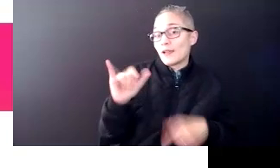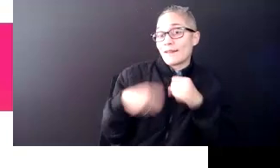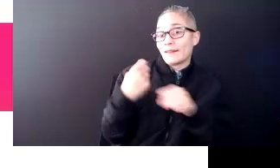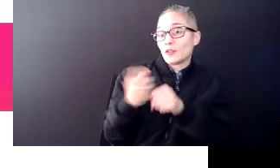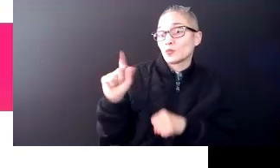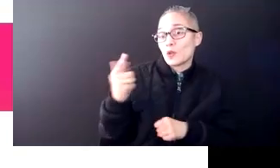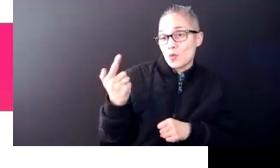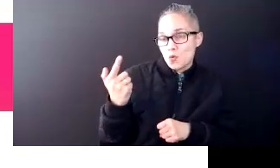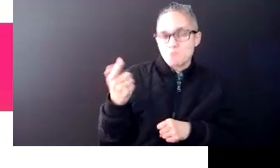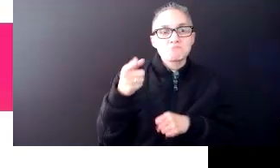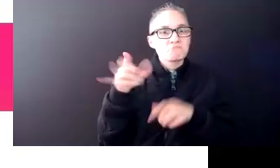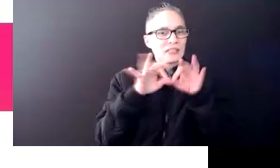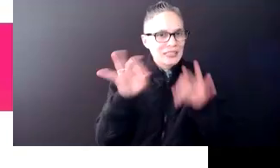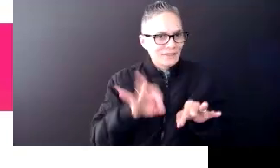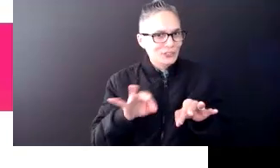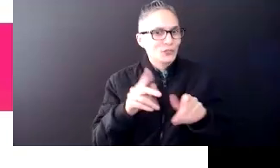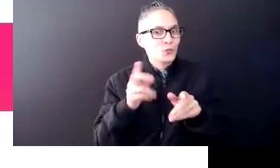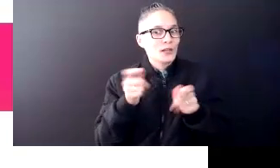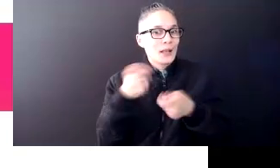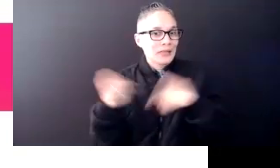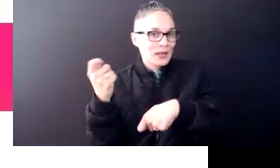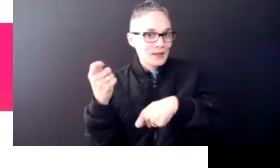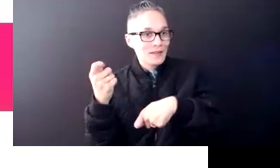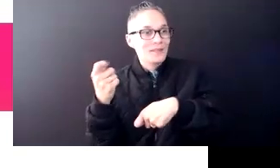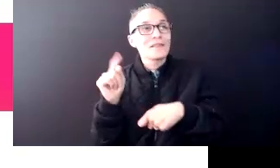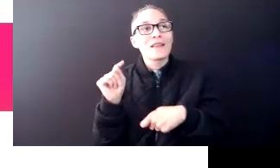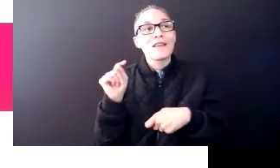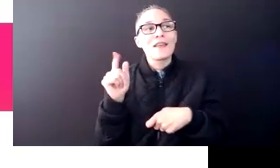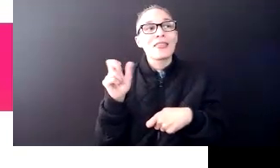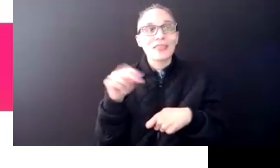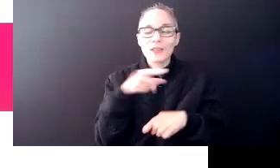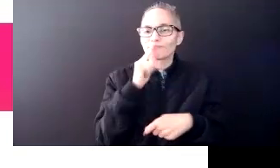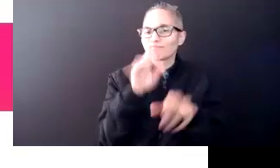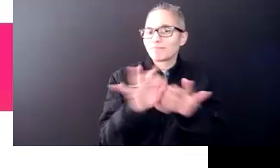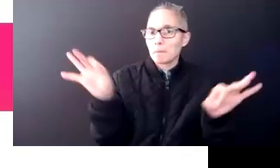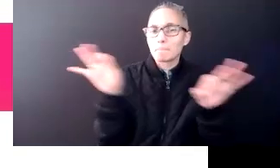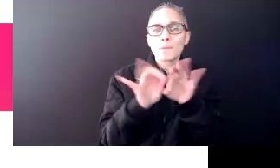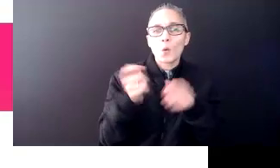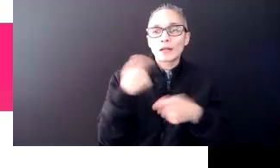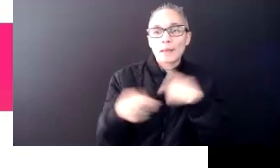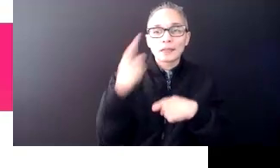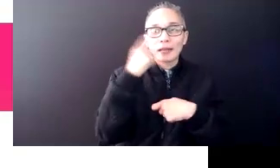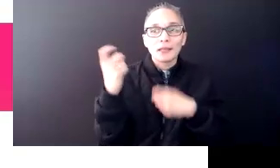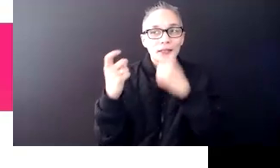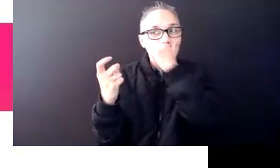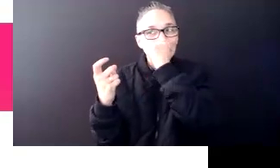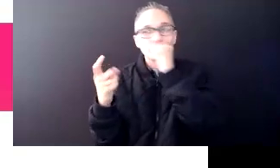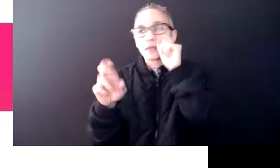the definitions were updated. And it was an important update because RSI